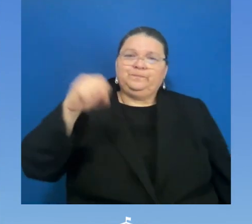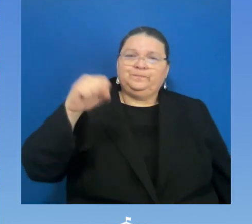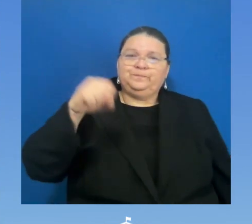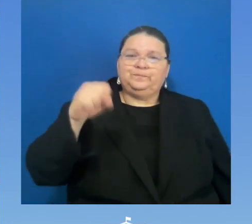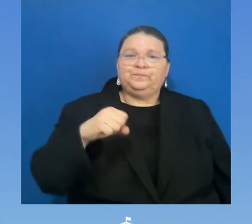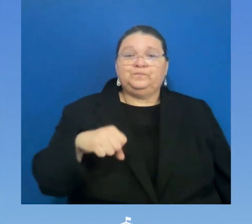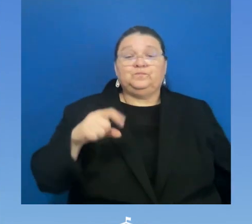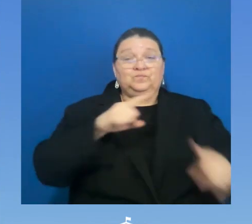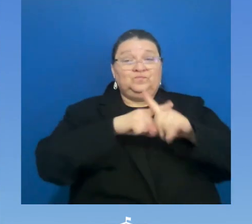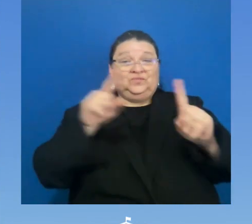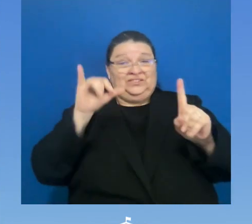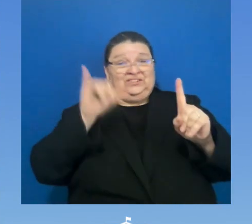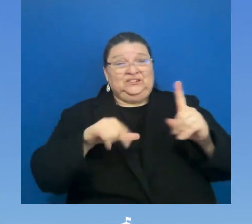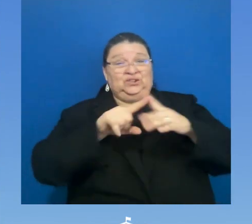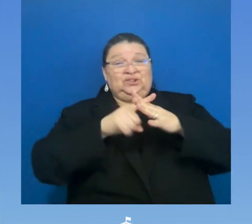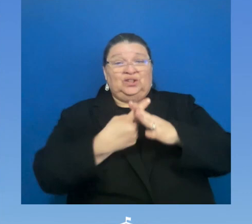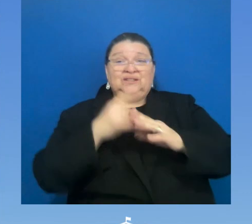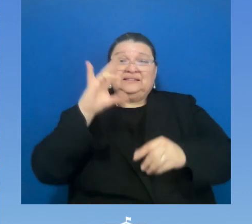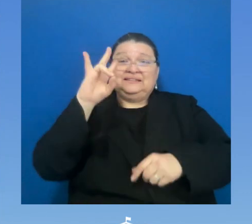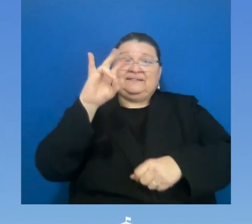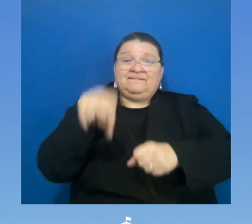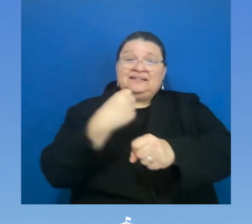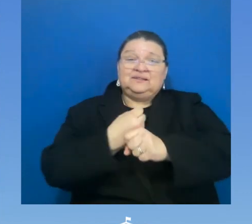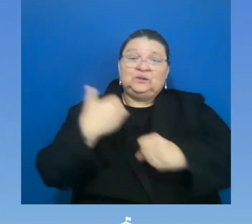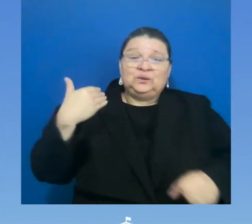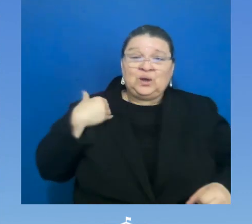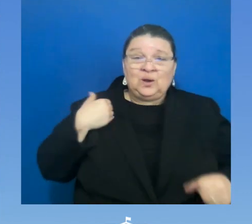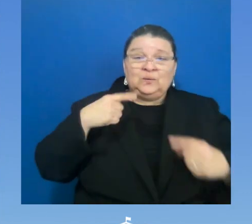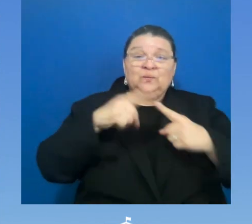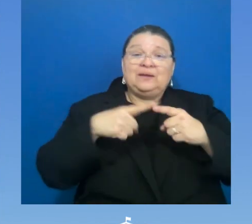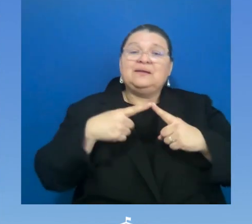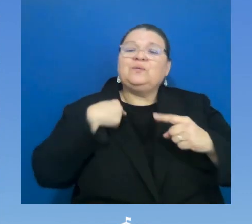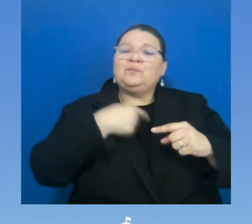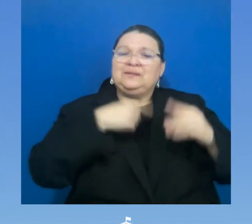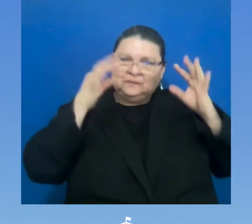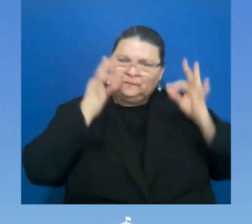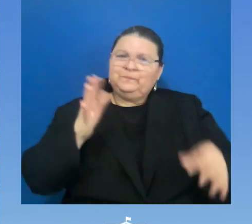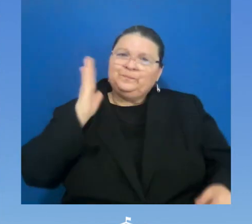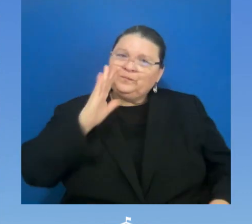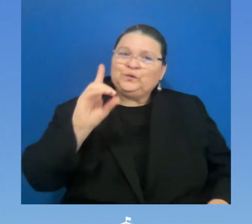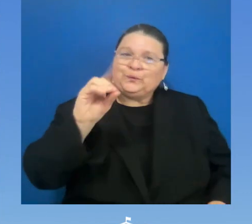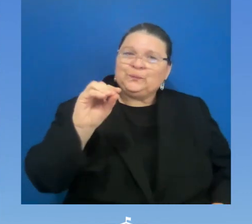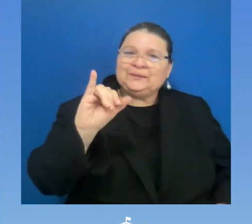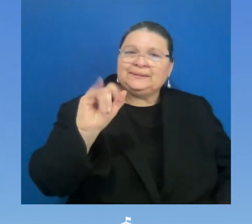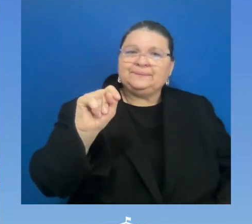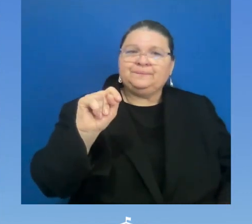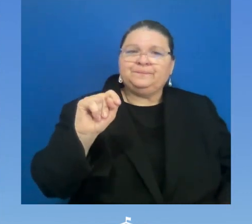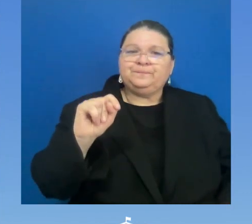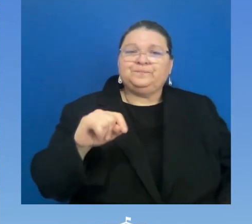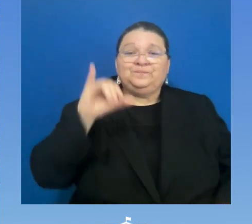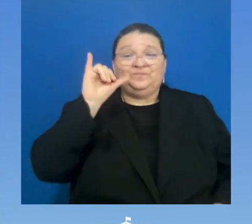Sonia, my company, you know, we have human resource systems. These aren't new. You know, we know who our employees are